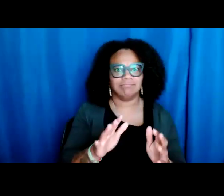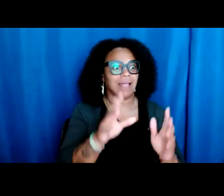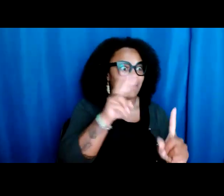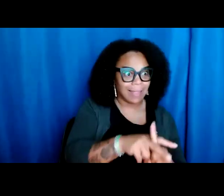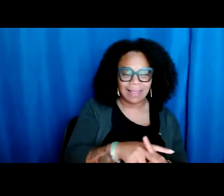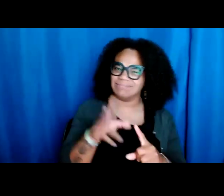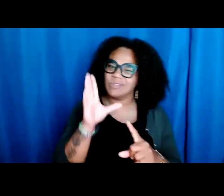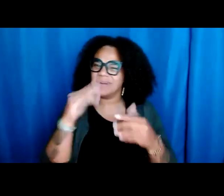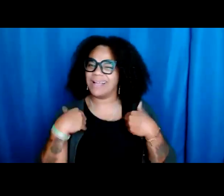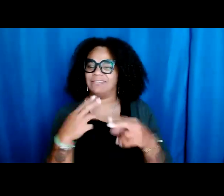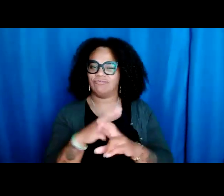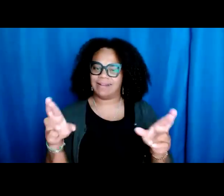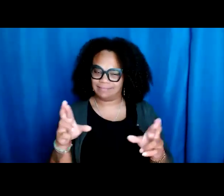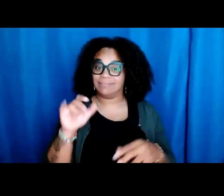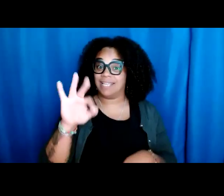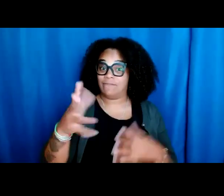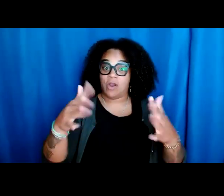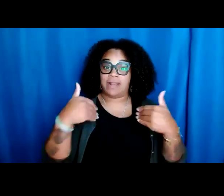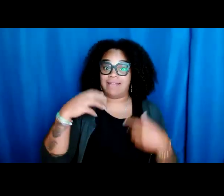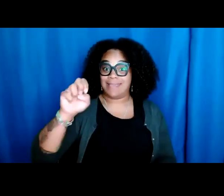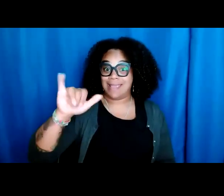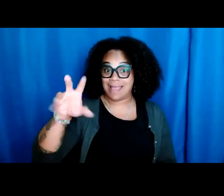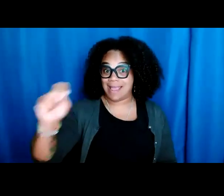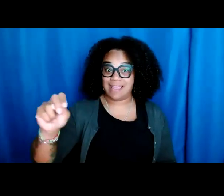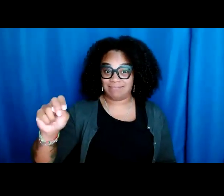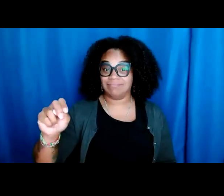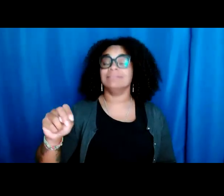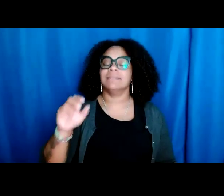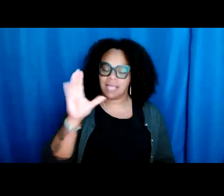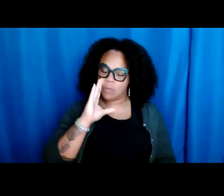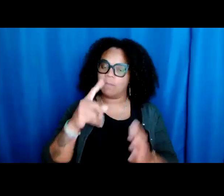So, having an Employer Identification Number is going to be needed for the bank account,